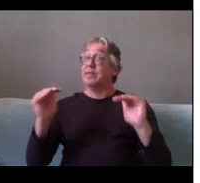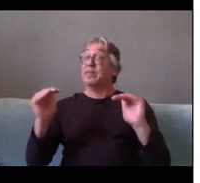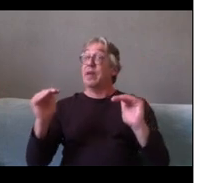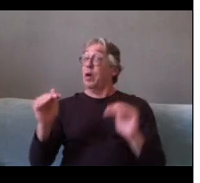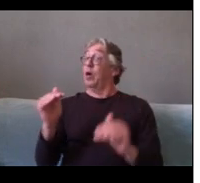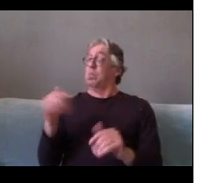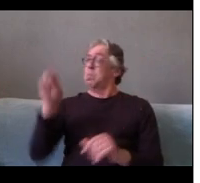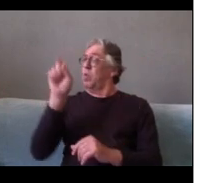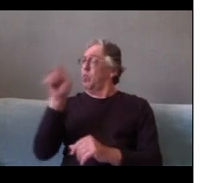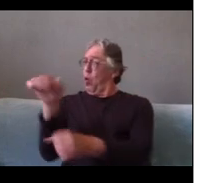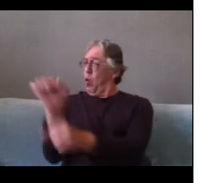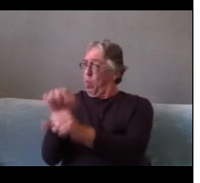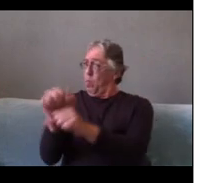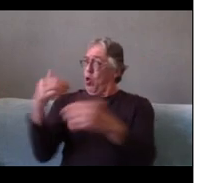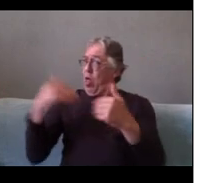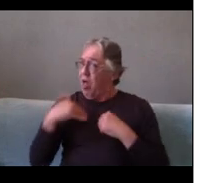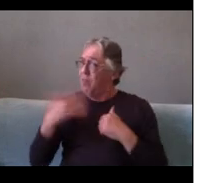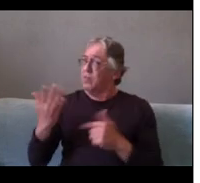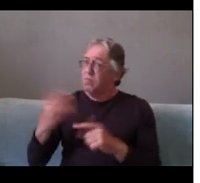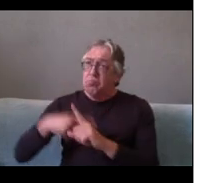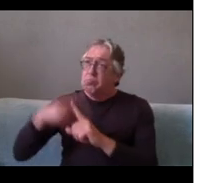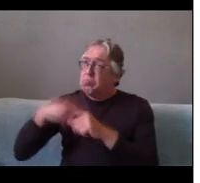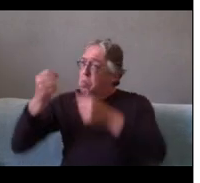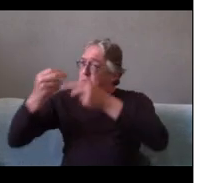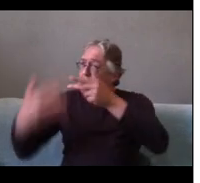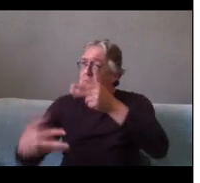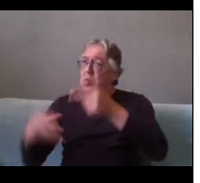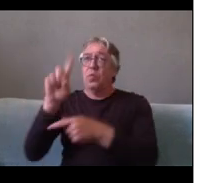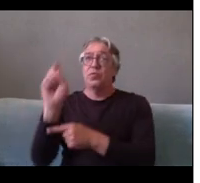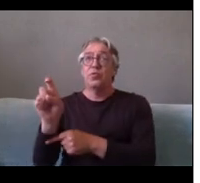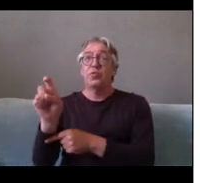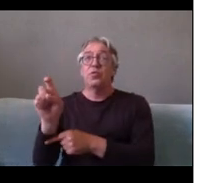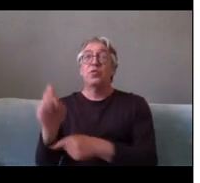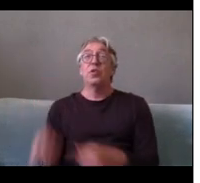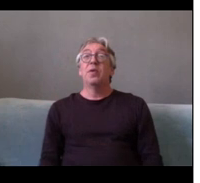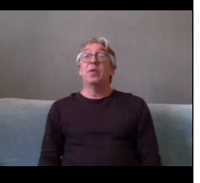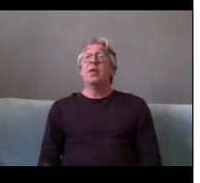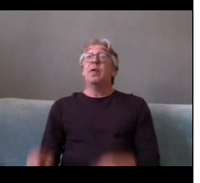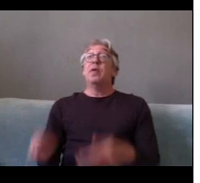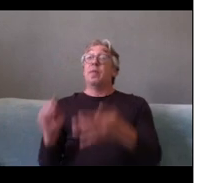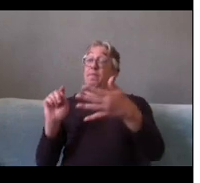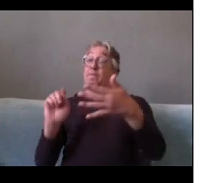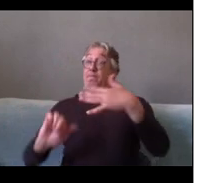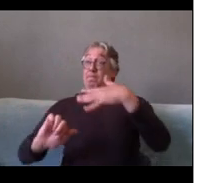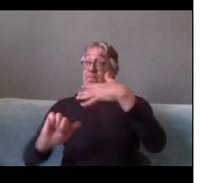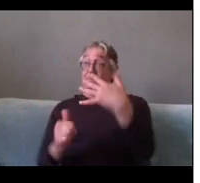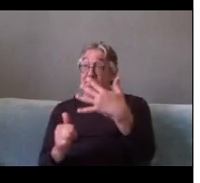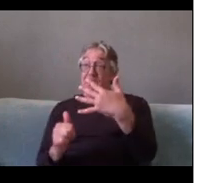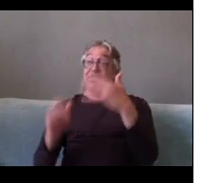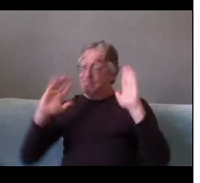Also included was a module regarding annual life and death household.